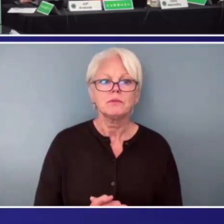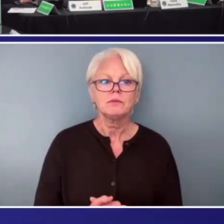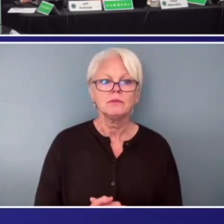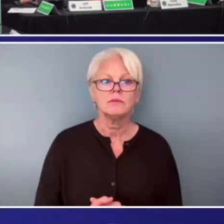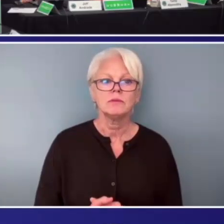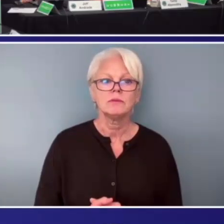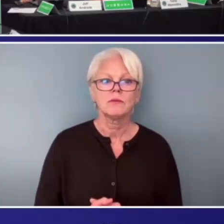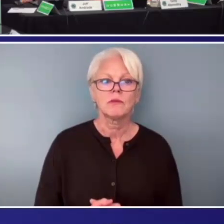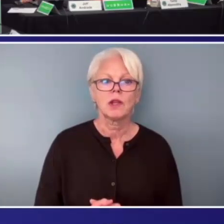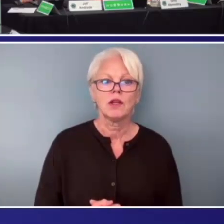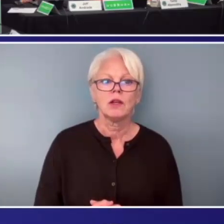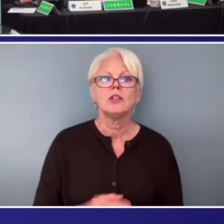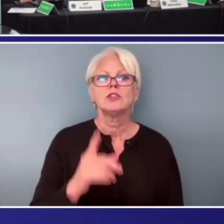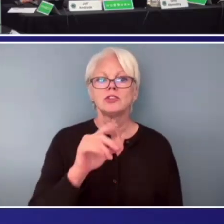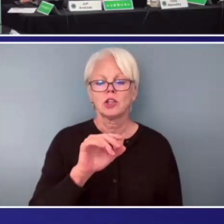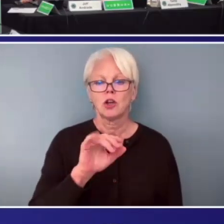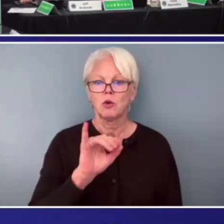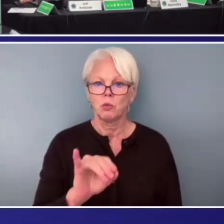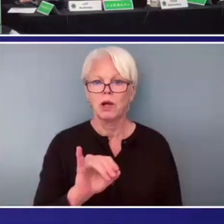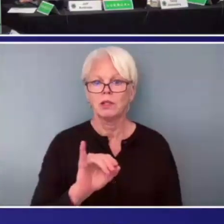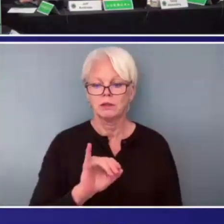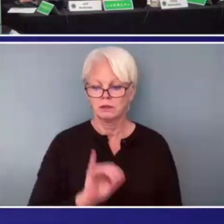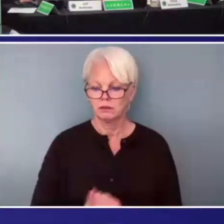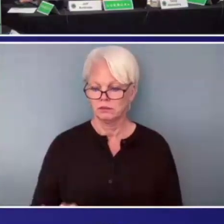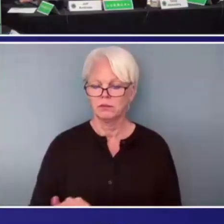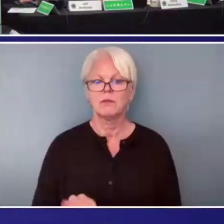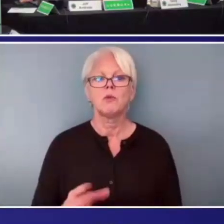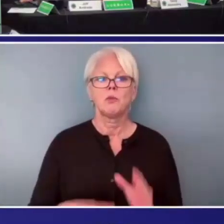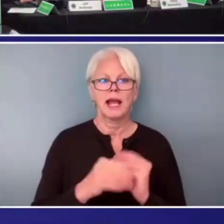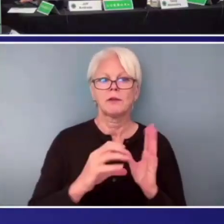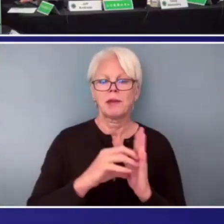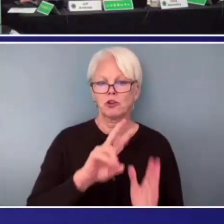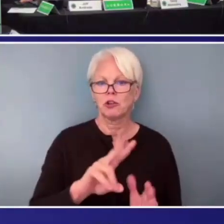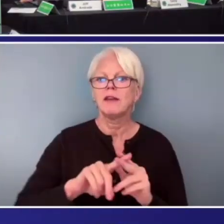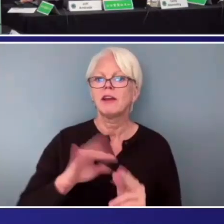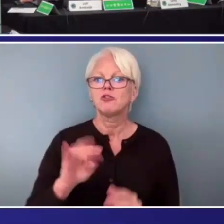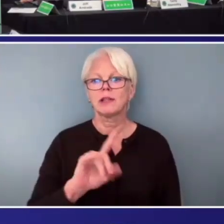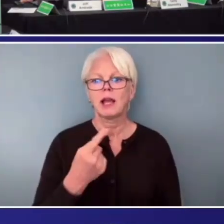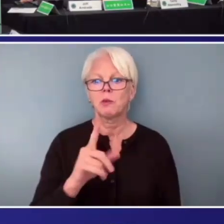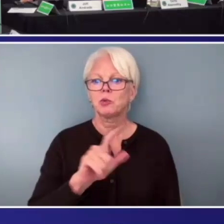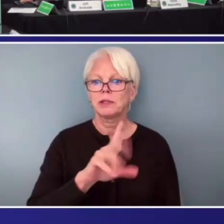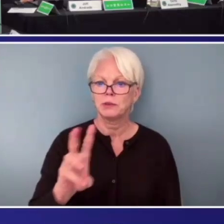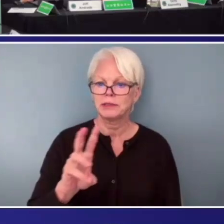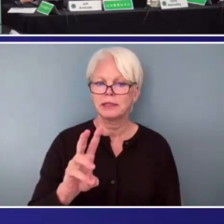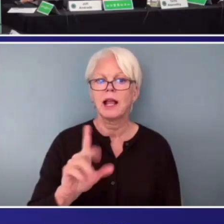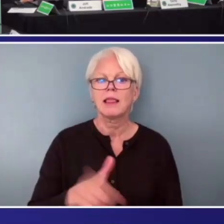Romanette one and Romanette two, added paragraph (2). Effective July 1, 2026, the lifetime maximum aggregate amounts of